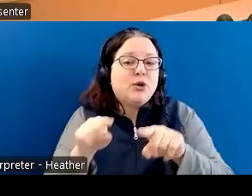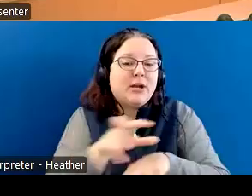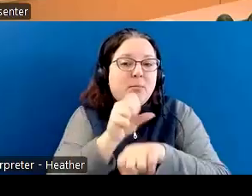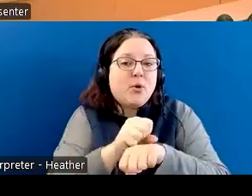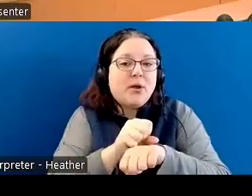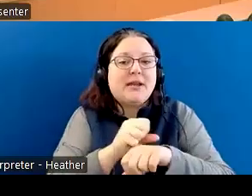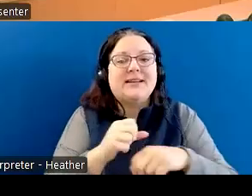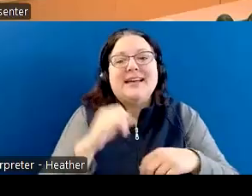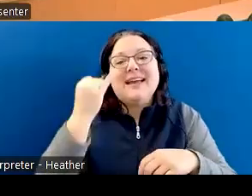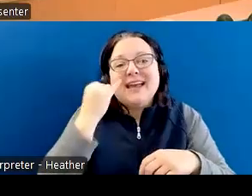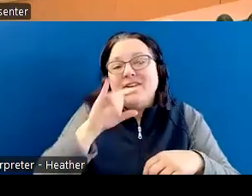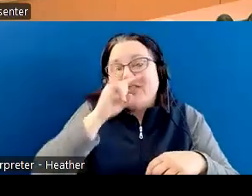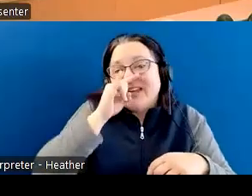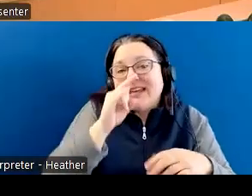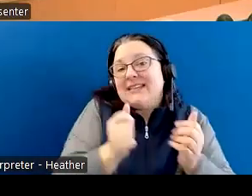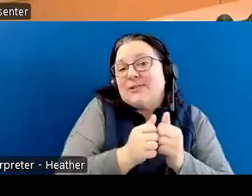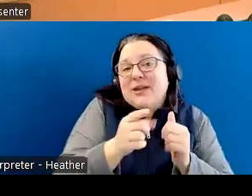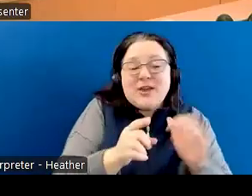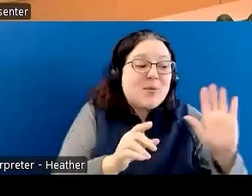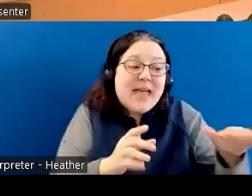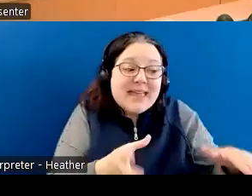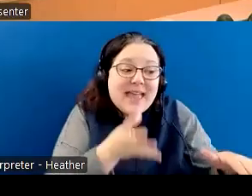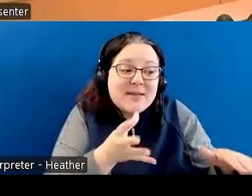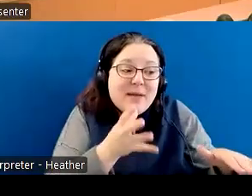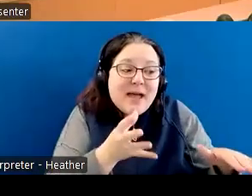you kind of set it up as in like hey mom I know you've got some downtime. why don't you go meet